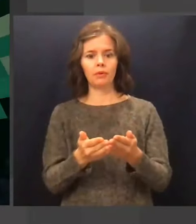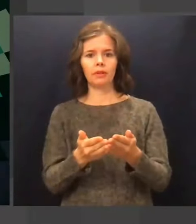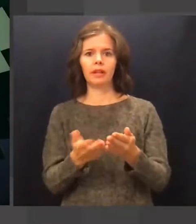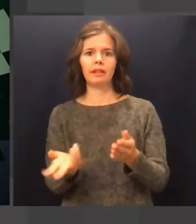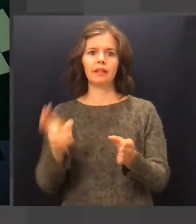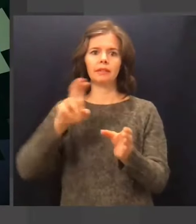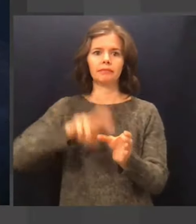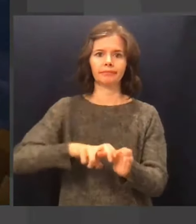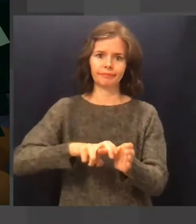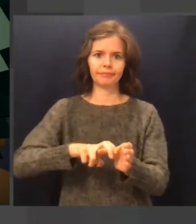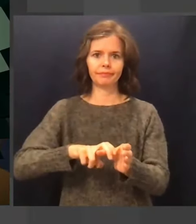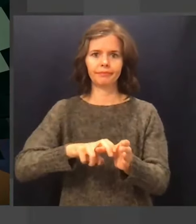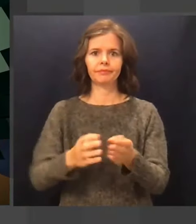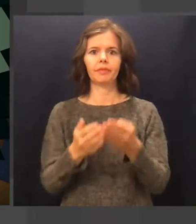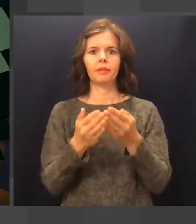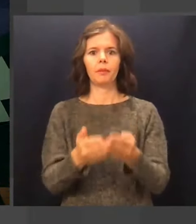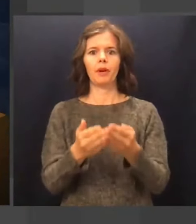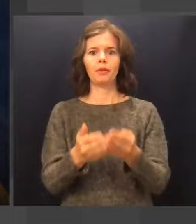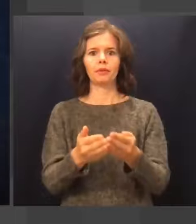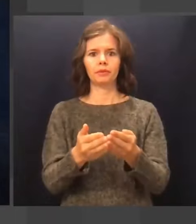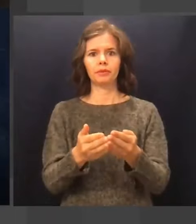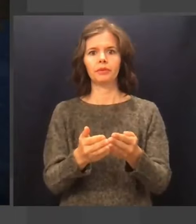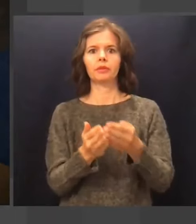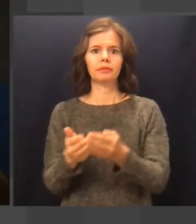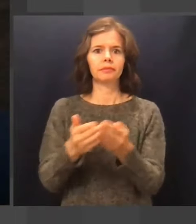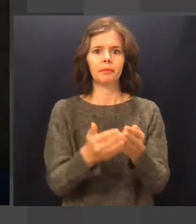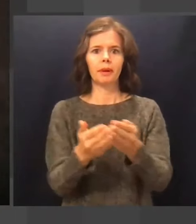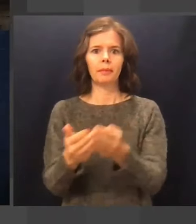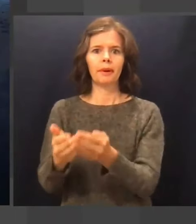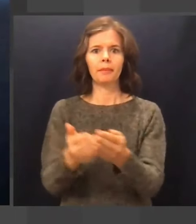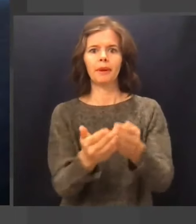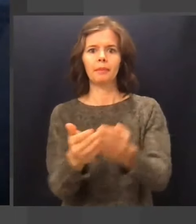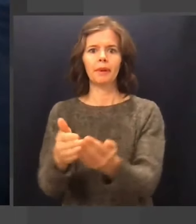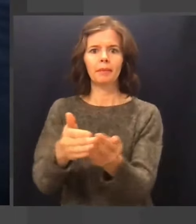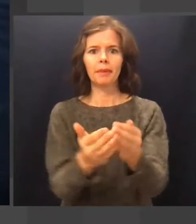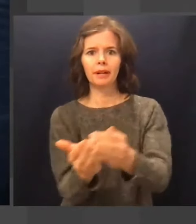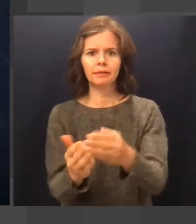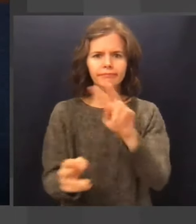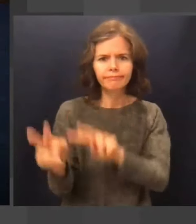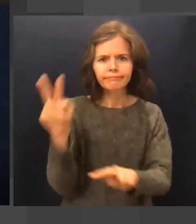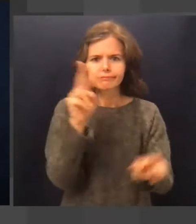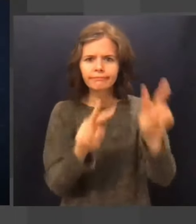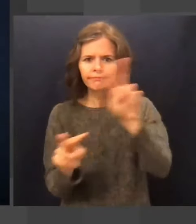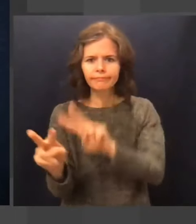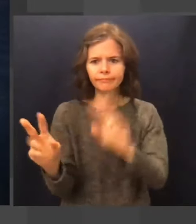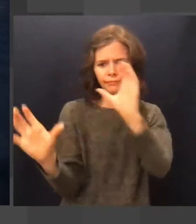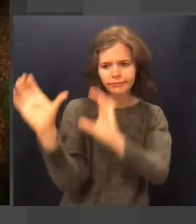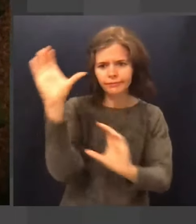WILL USE A BOAT TO RAFT AND THAT